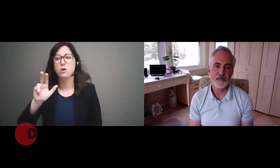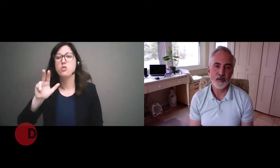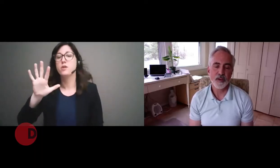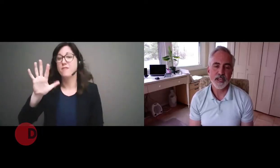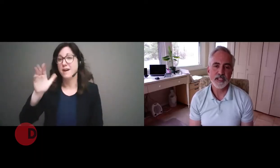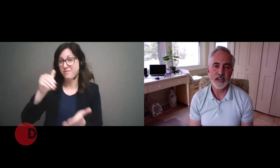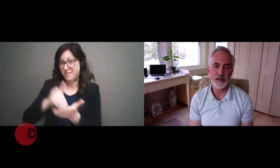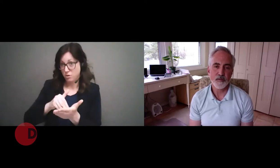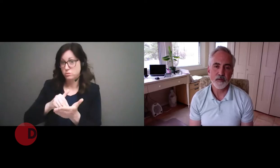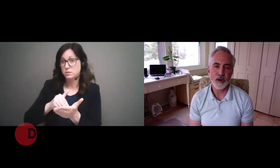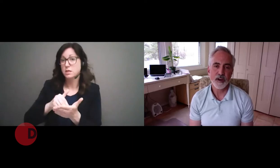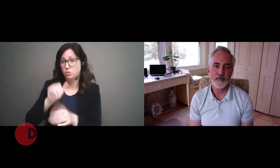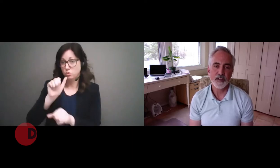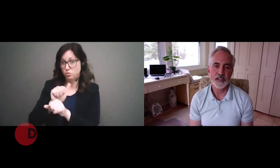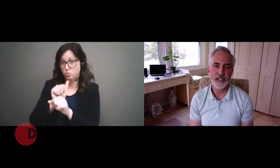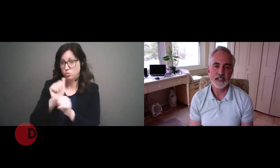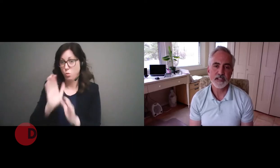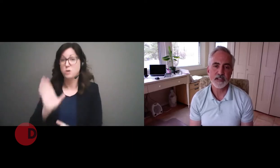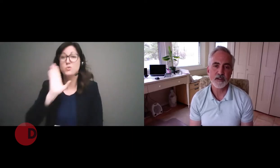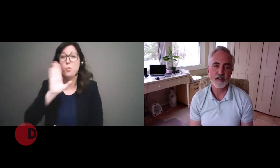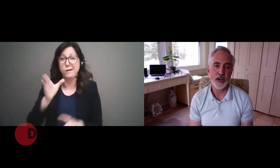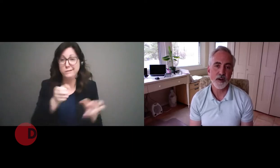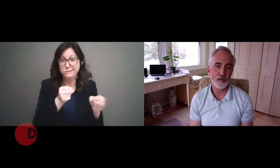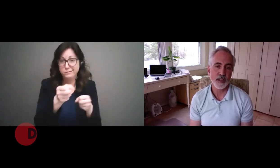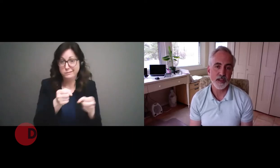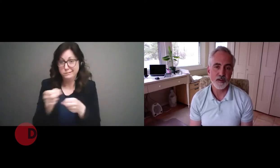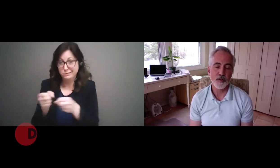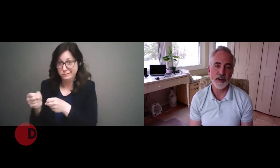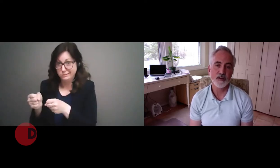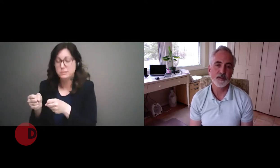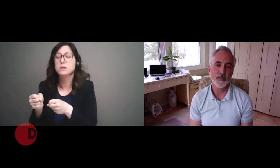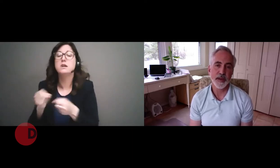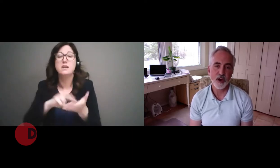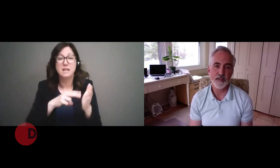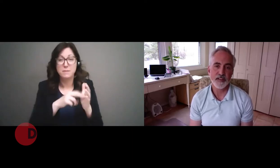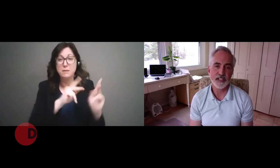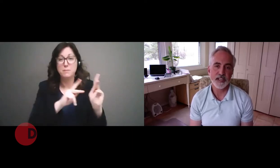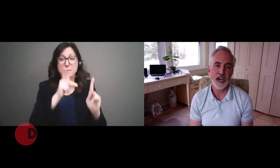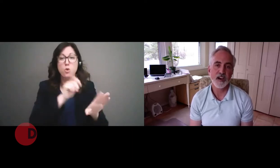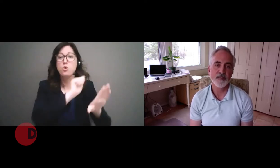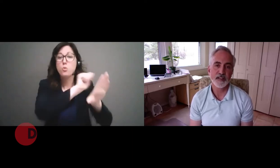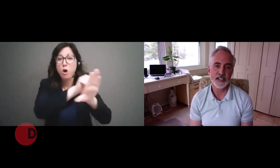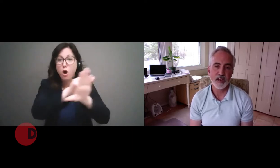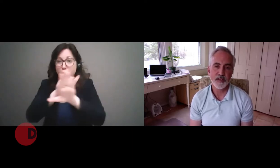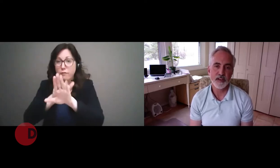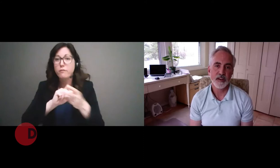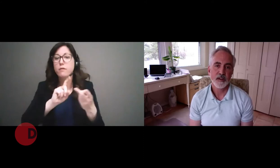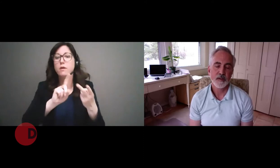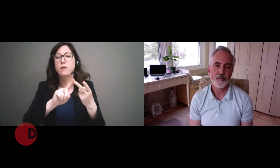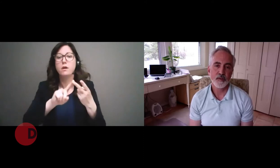I do not know but 35,000 workers will be hired including people who knock on doors,